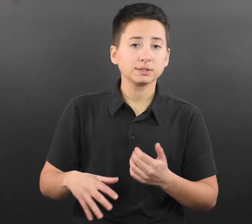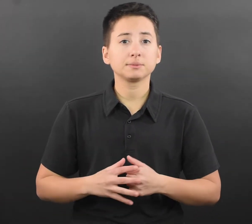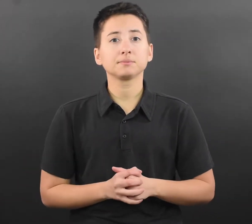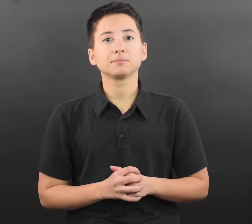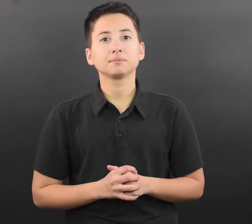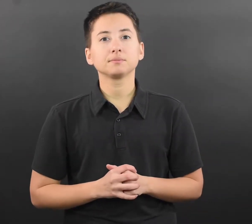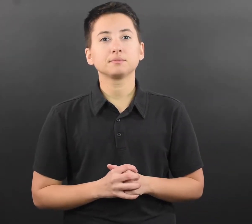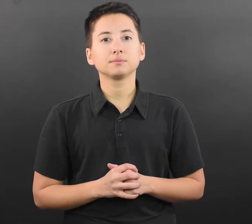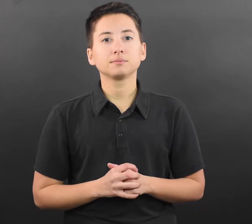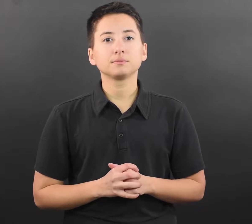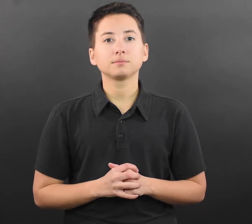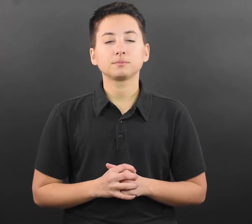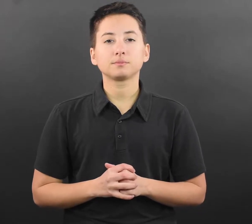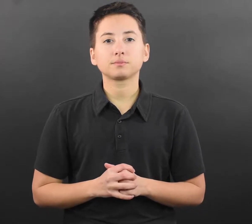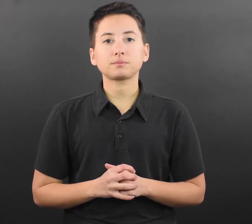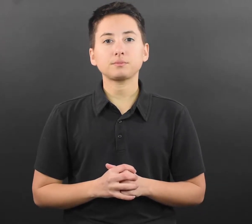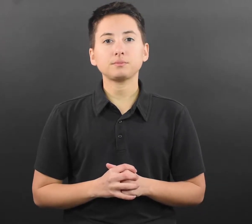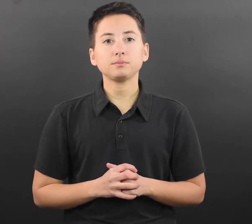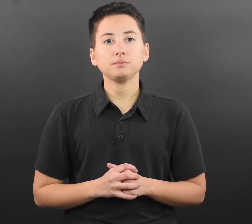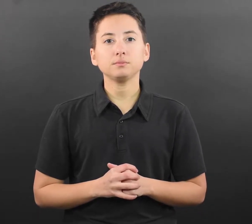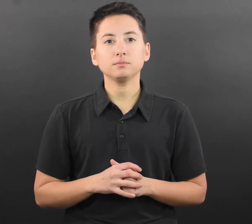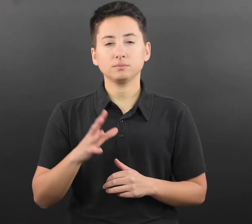What’s the bottom line on masks as a prevention tool?